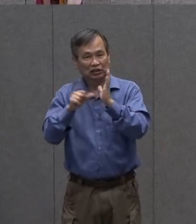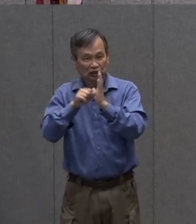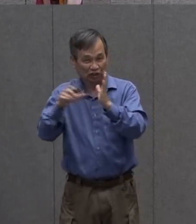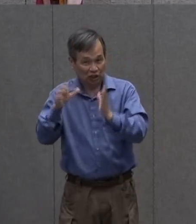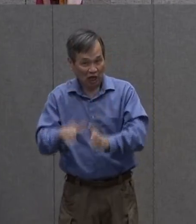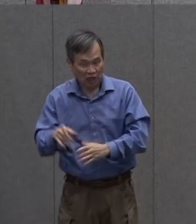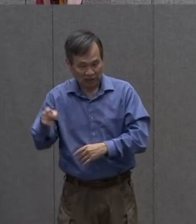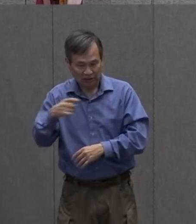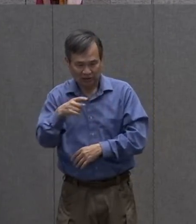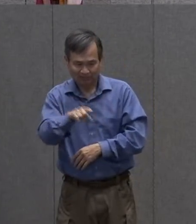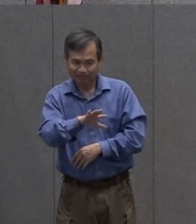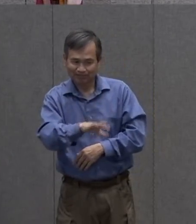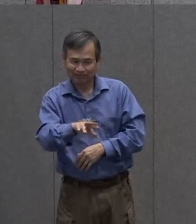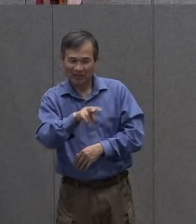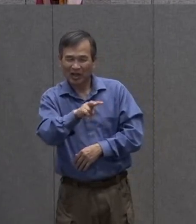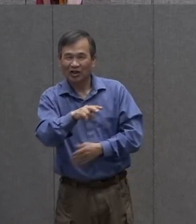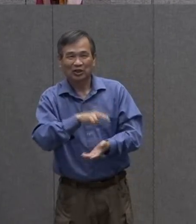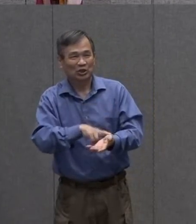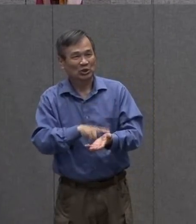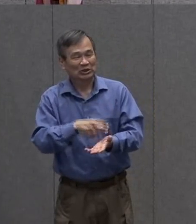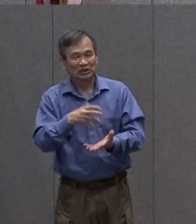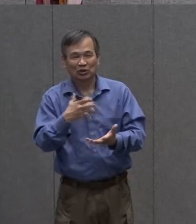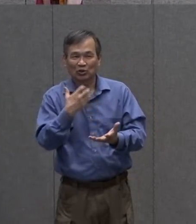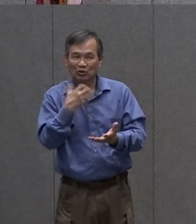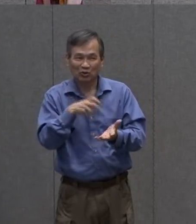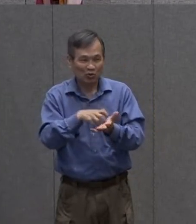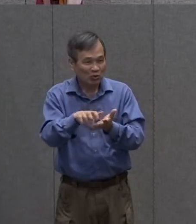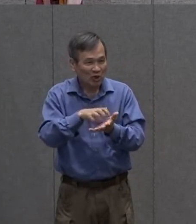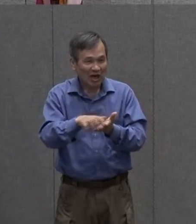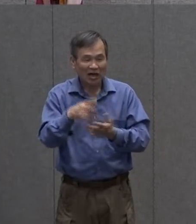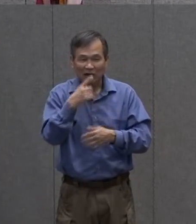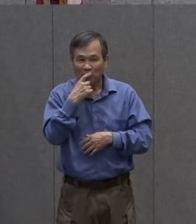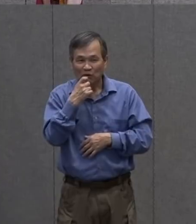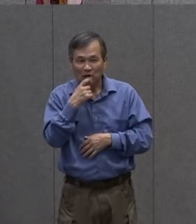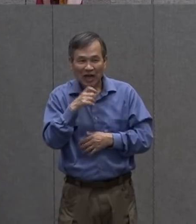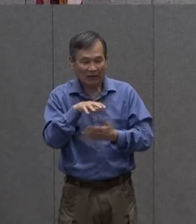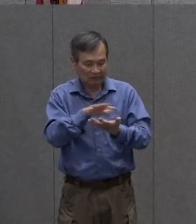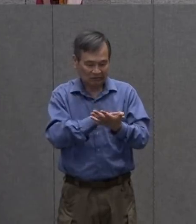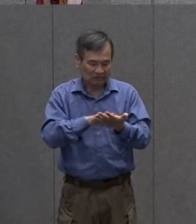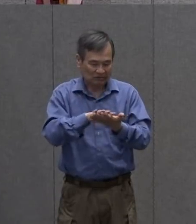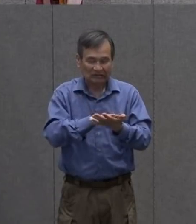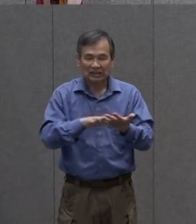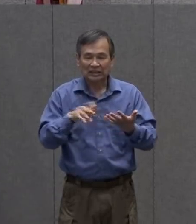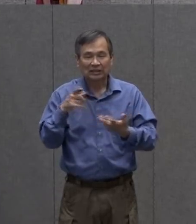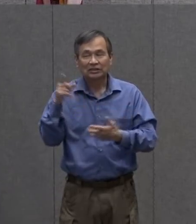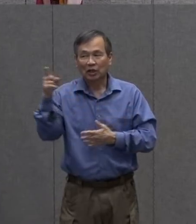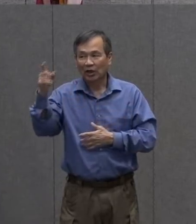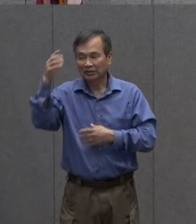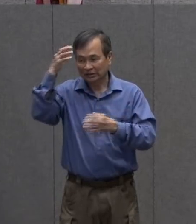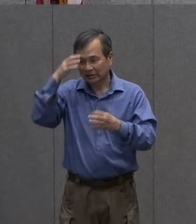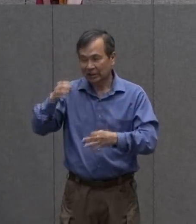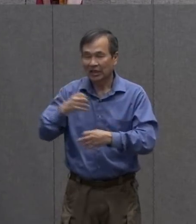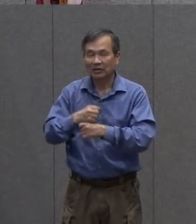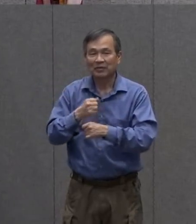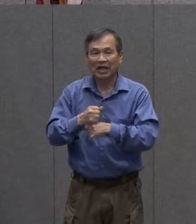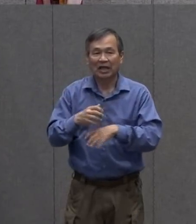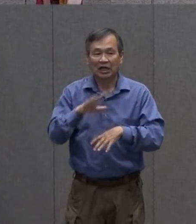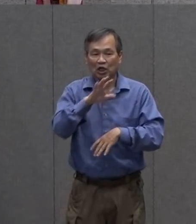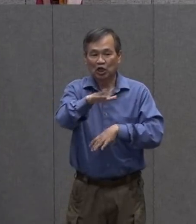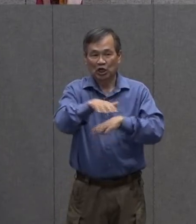became aware of the nurse's problem. And took it upon himself to find a solution. He made plaster casts of her hands.